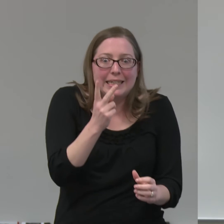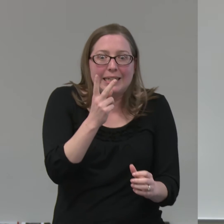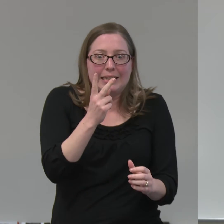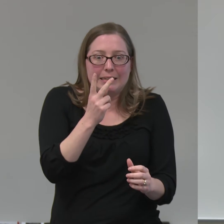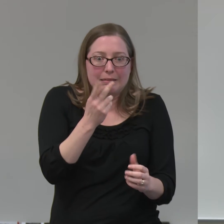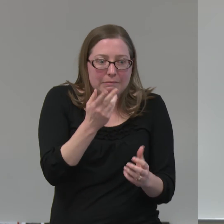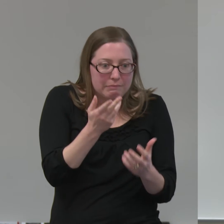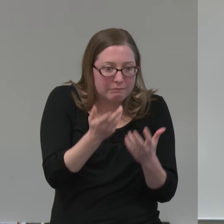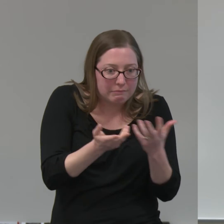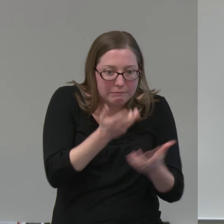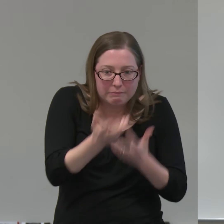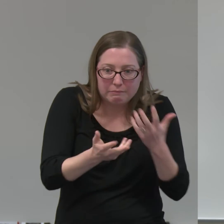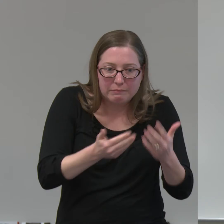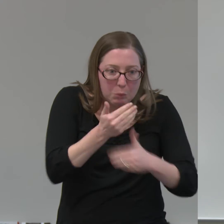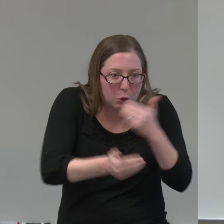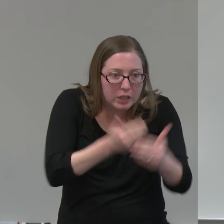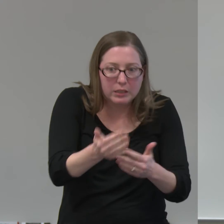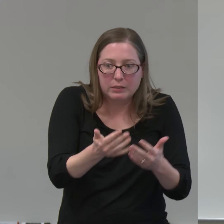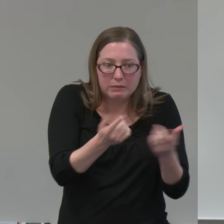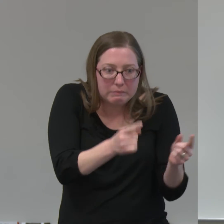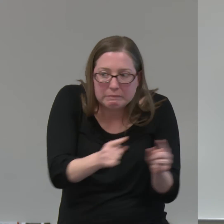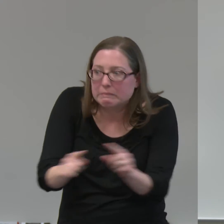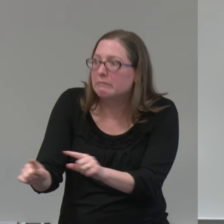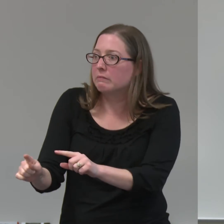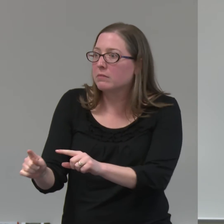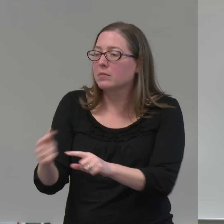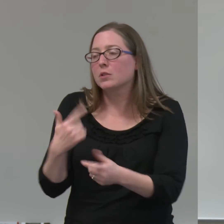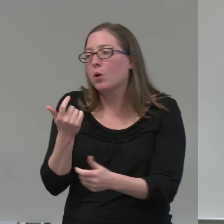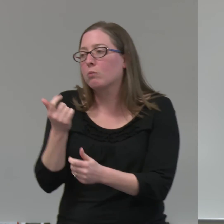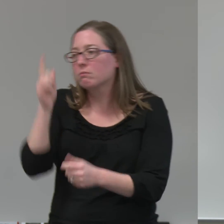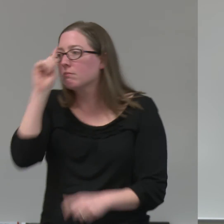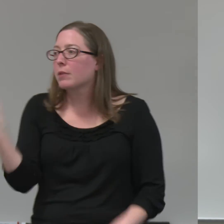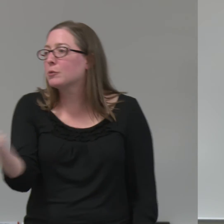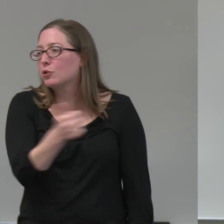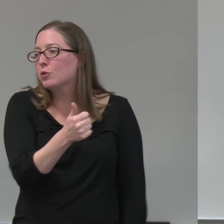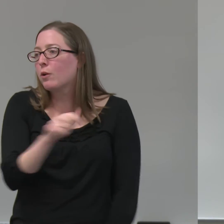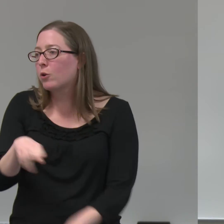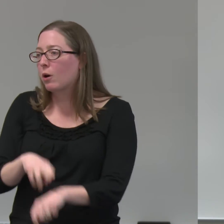so, you know, it's, everybody each to his own.